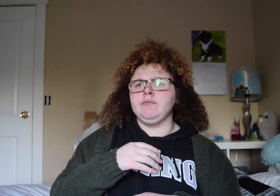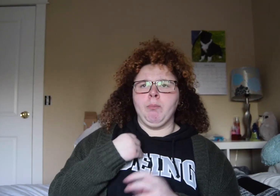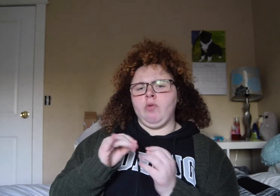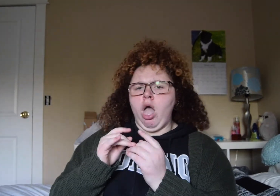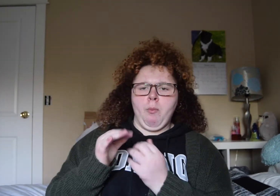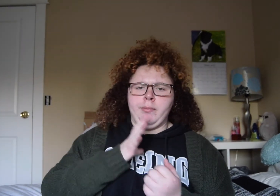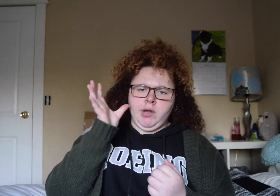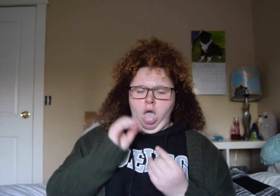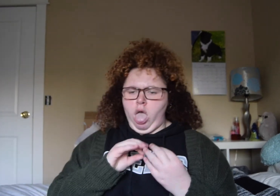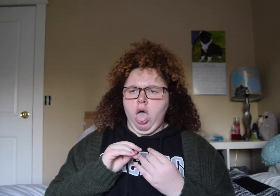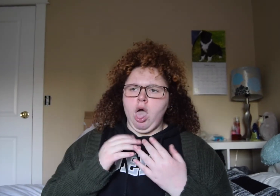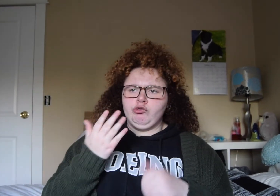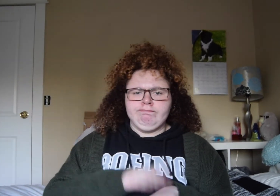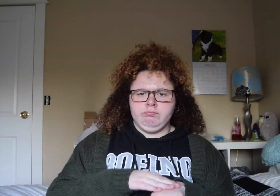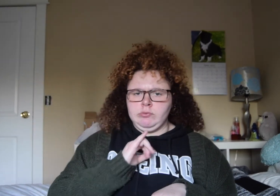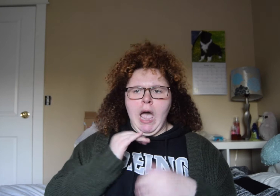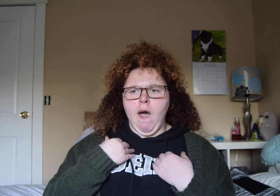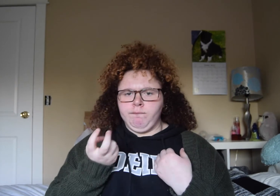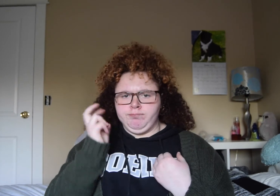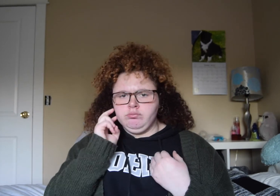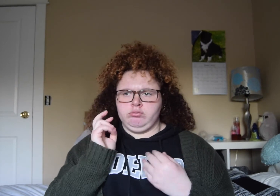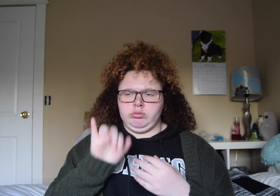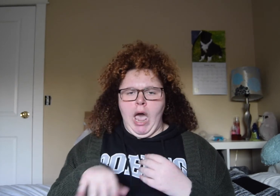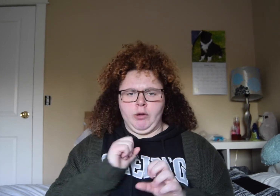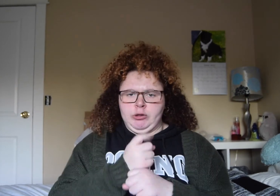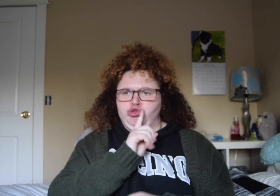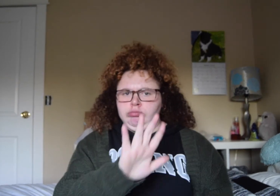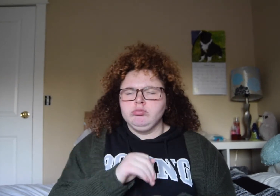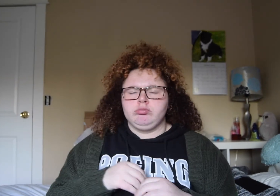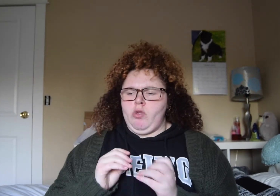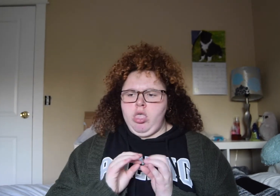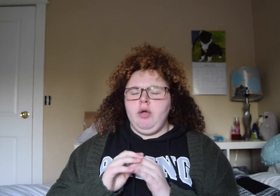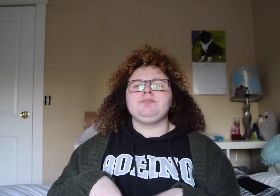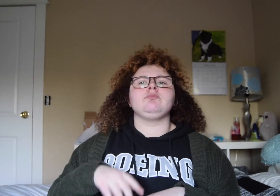I was talking to my dad about my cochlear implant (hearing device) and wanted to make sure they knew